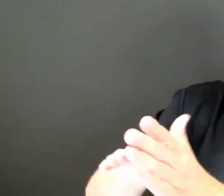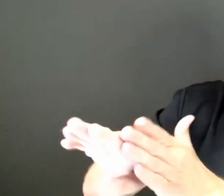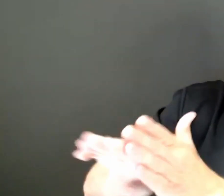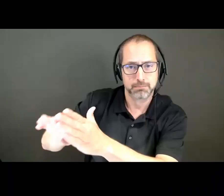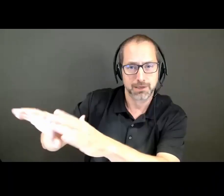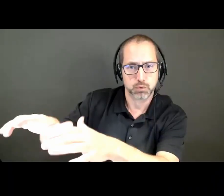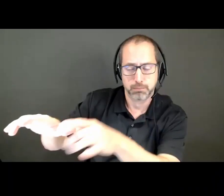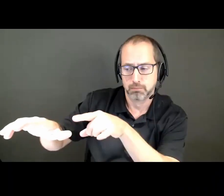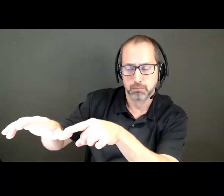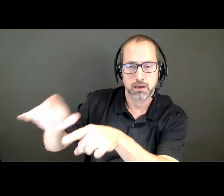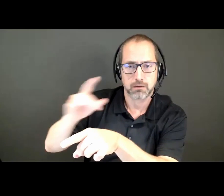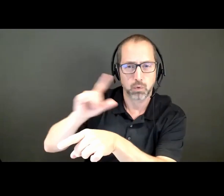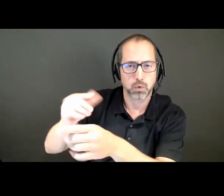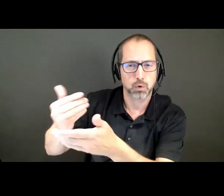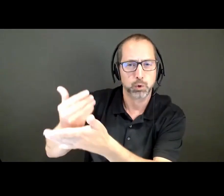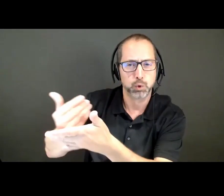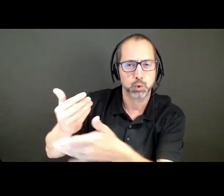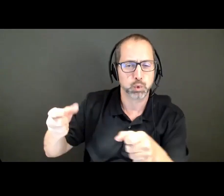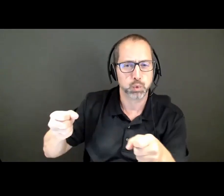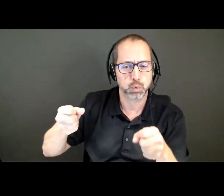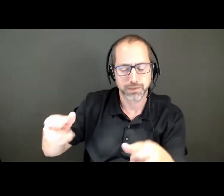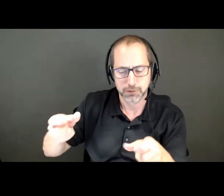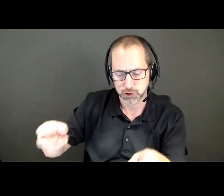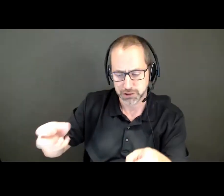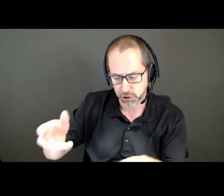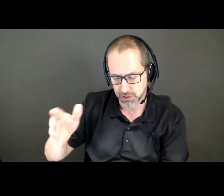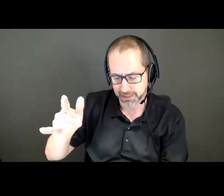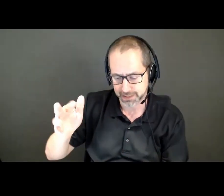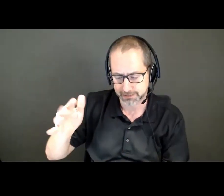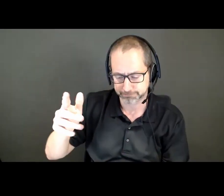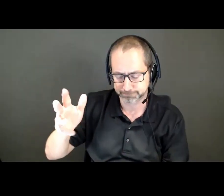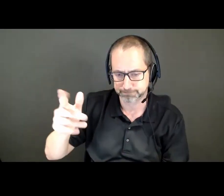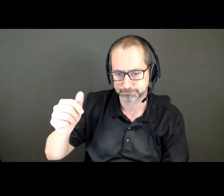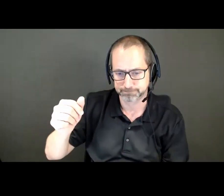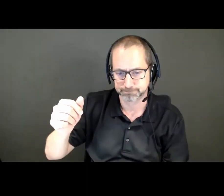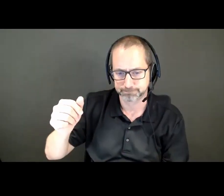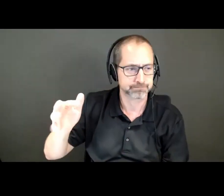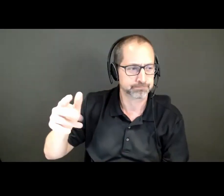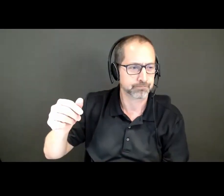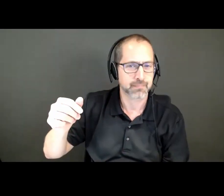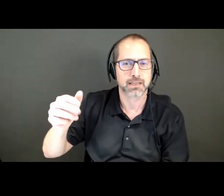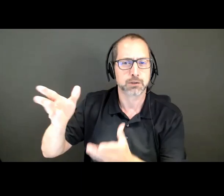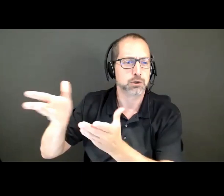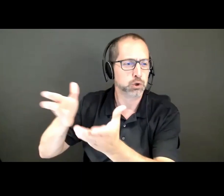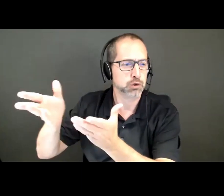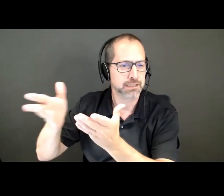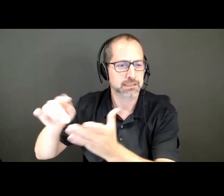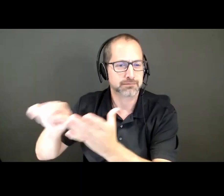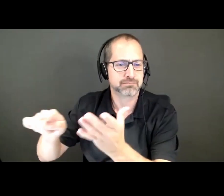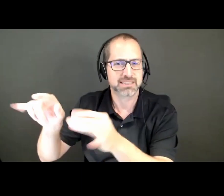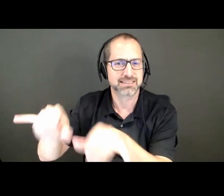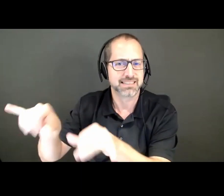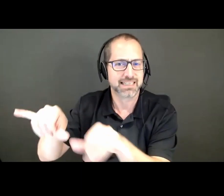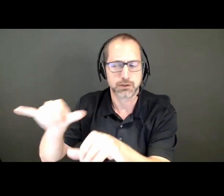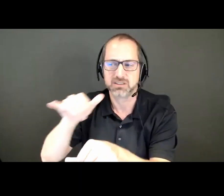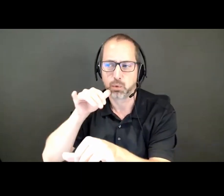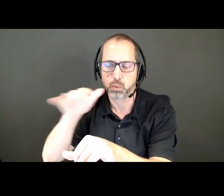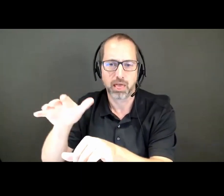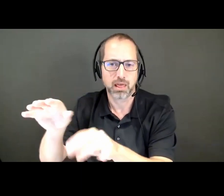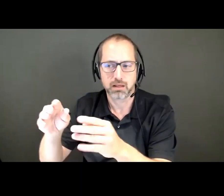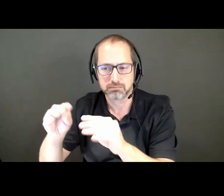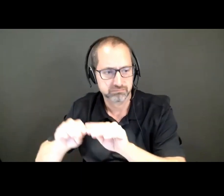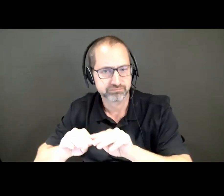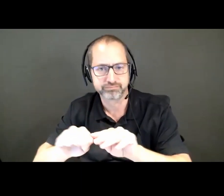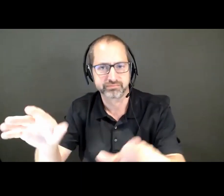the new wheelchair services standards that are coming out from the WHO. And one of the things